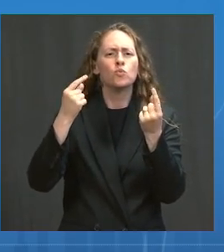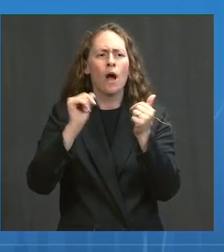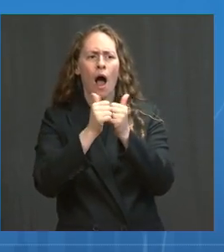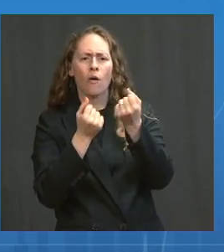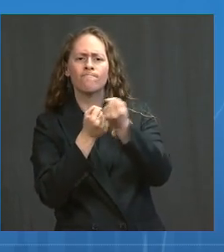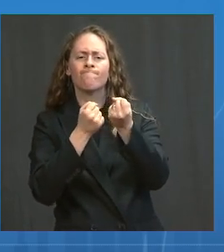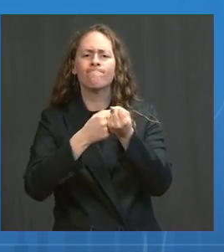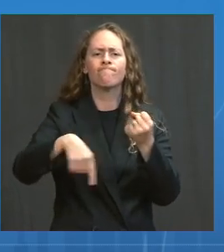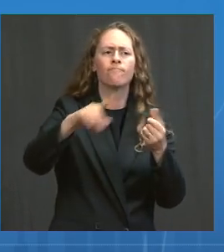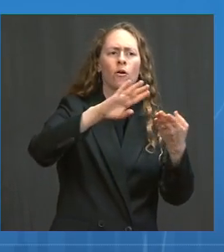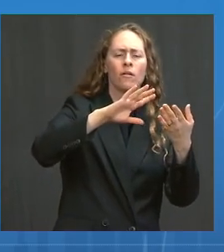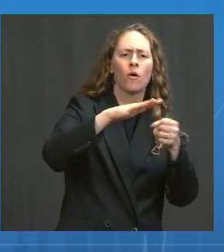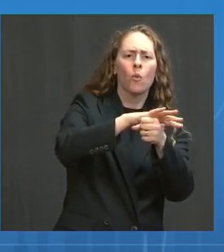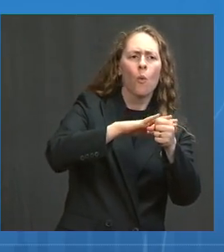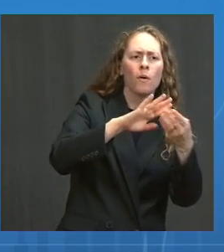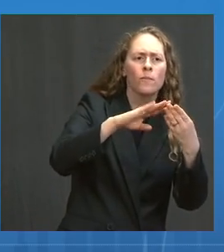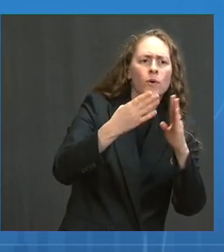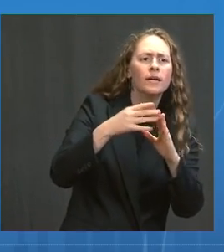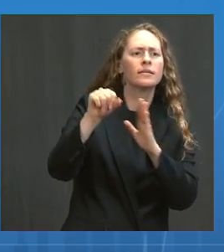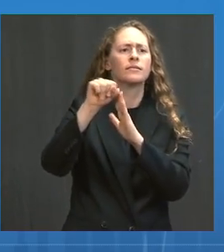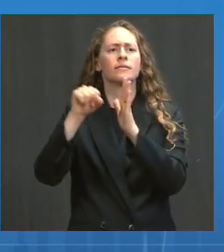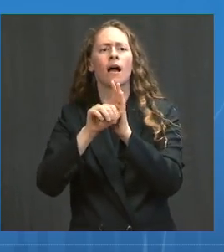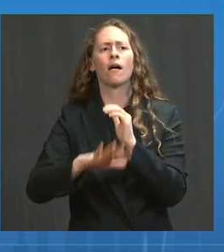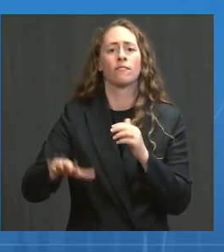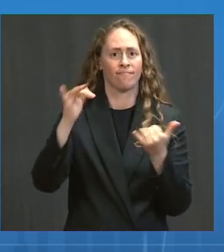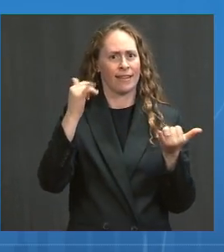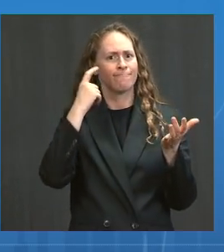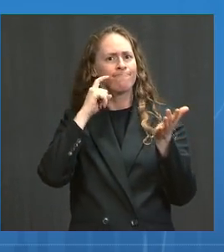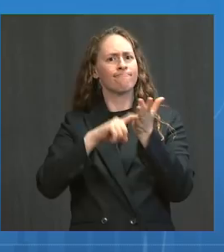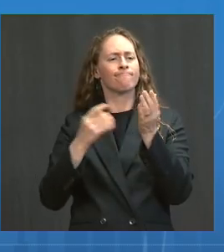increasing cases of the Delta variant.